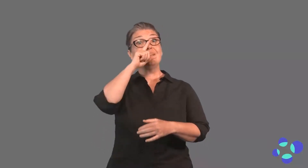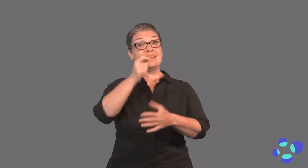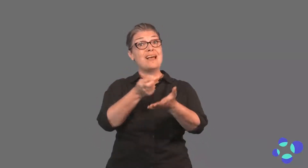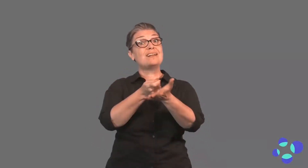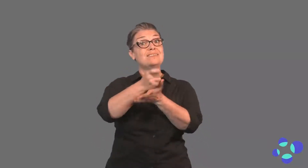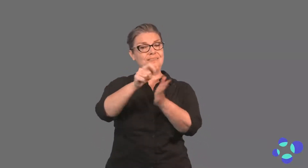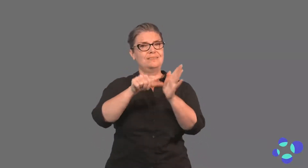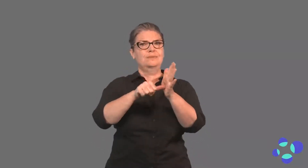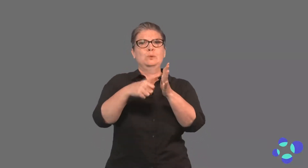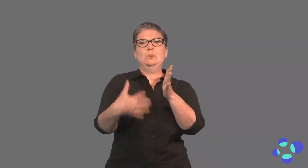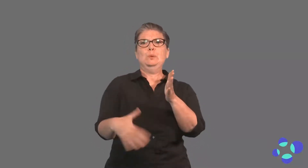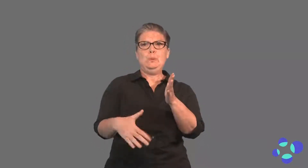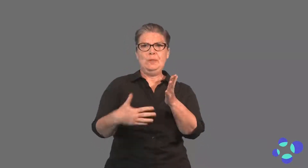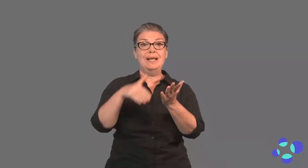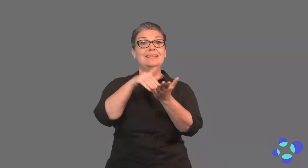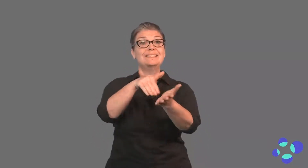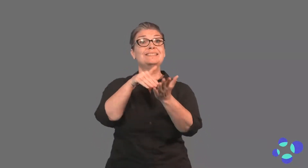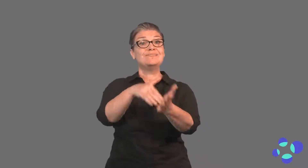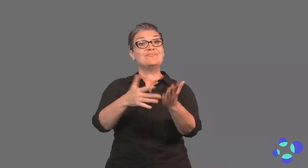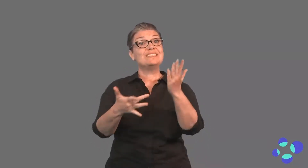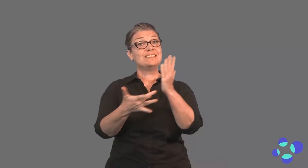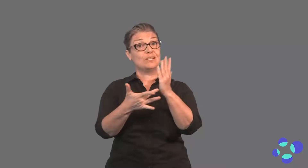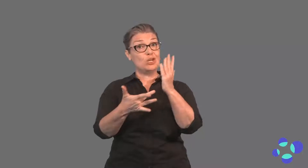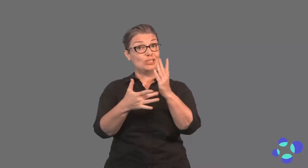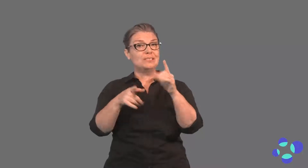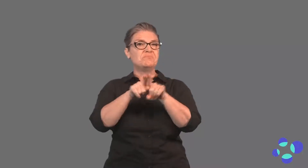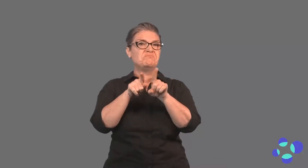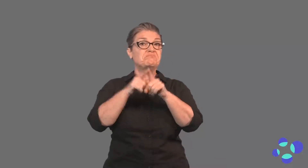This can be used to pay for expensive technologies